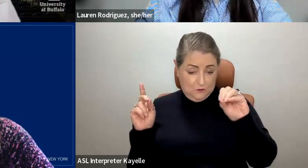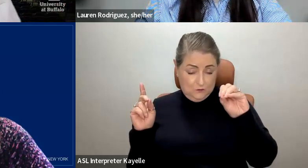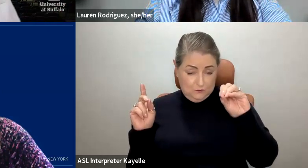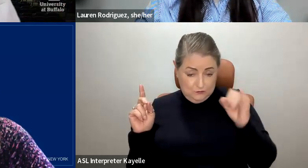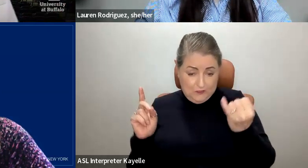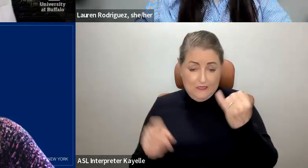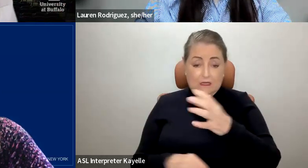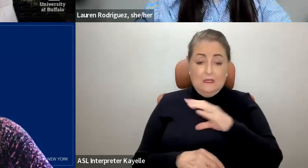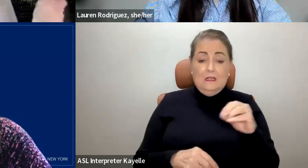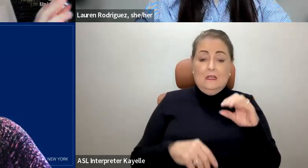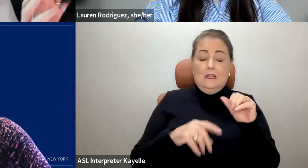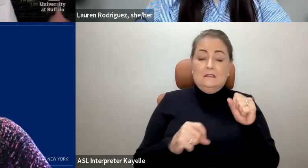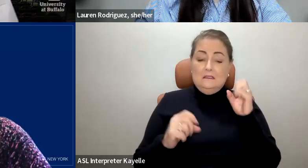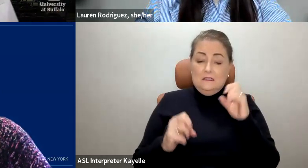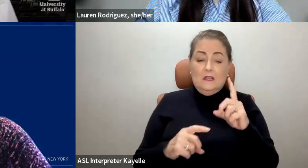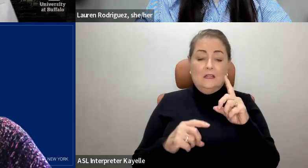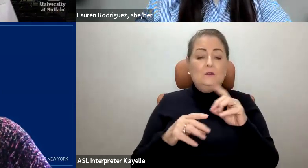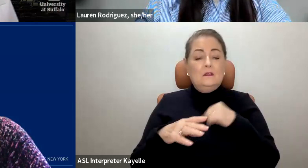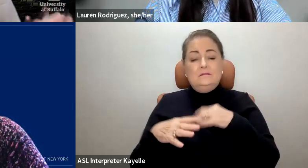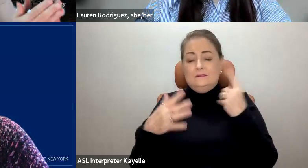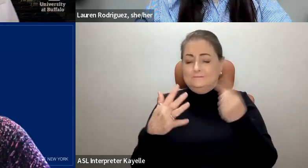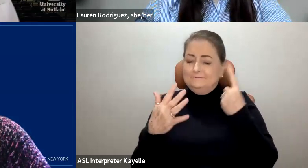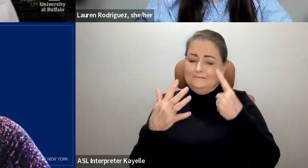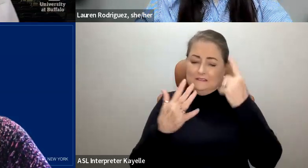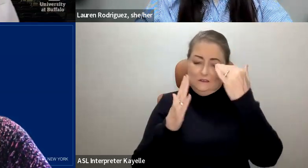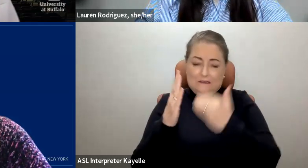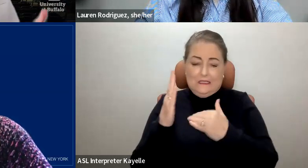Athan cast, the list goes on and on about the challenges of